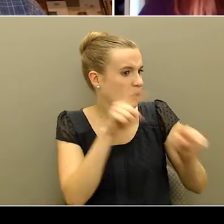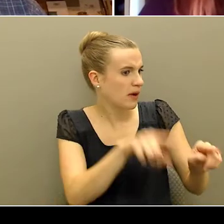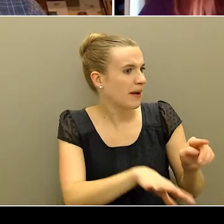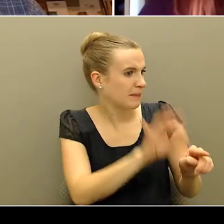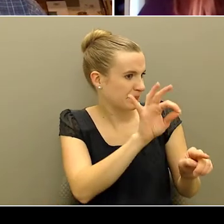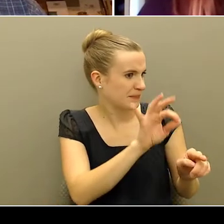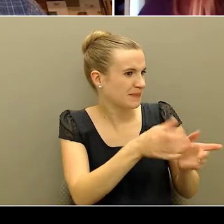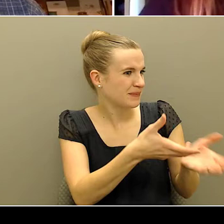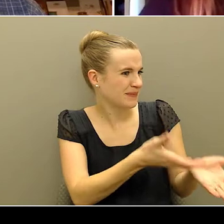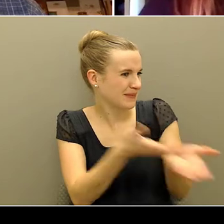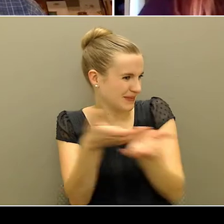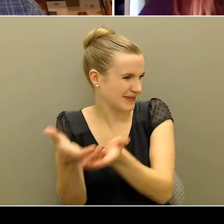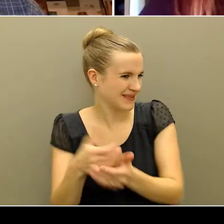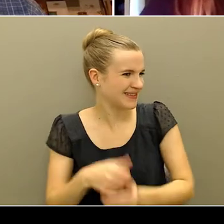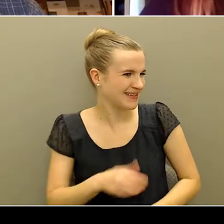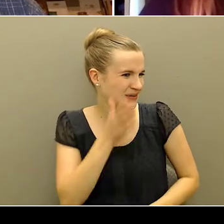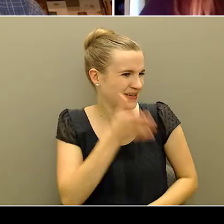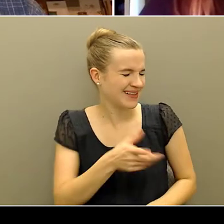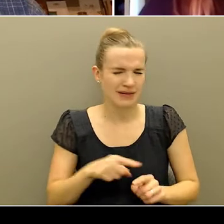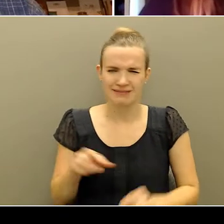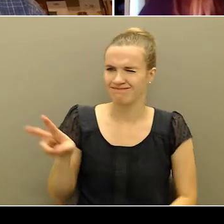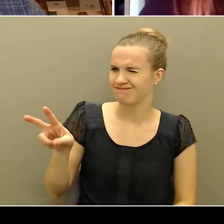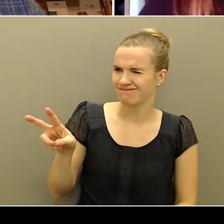bringing the attention to one hotel you really are bringing it to the awareness